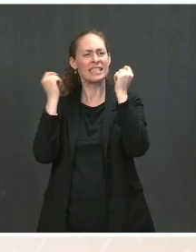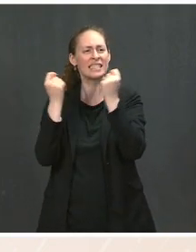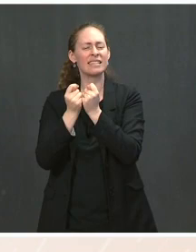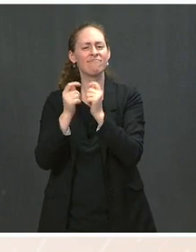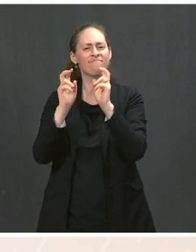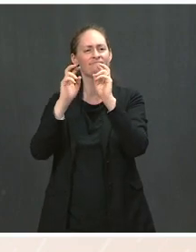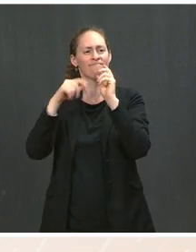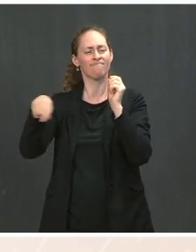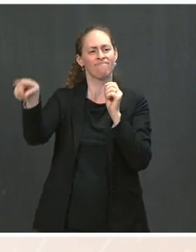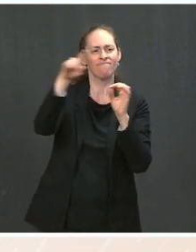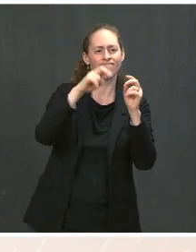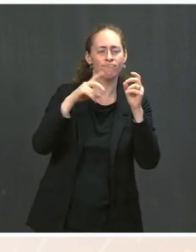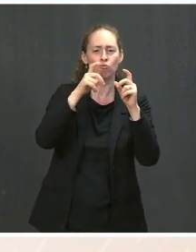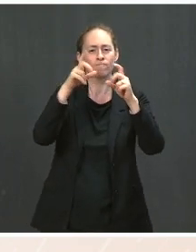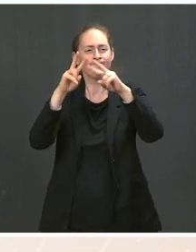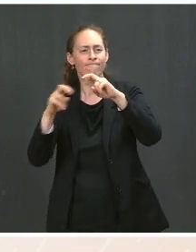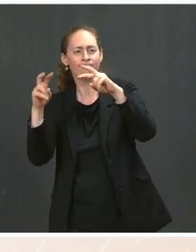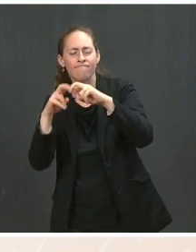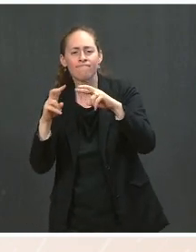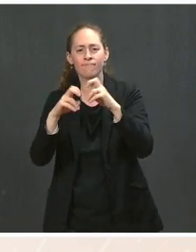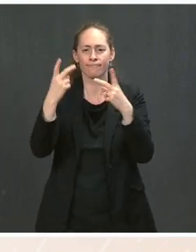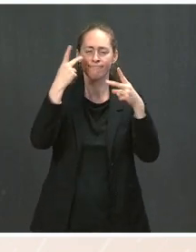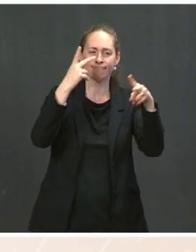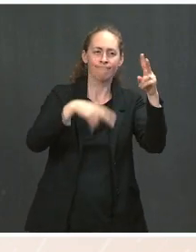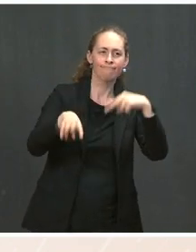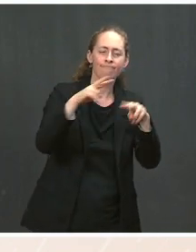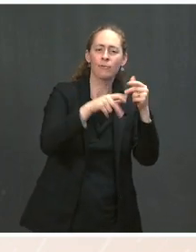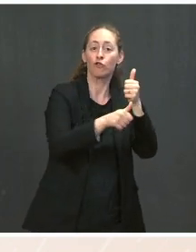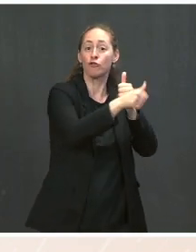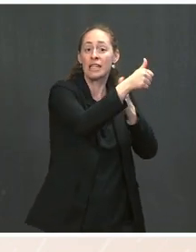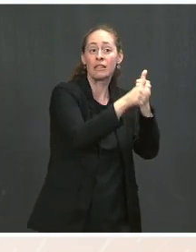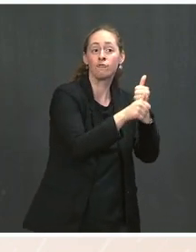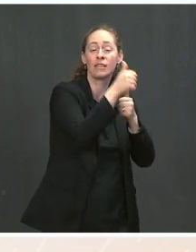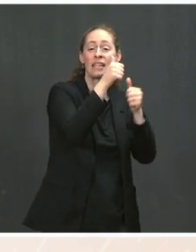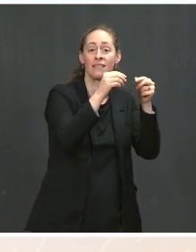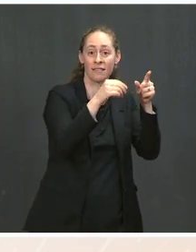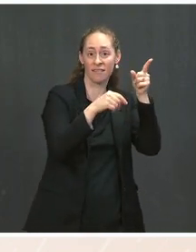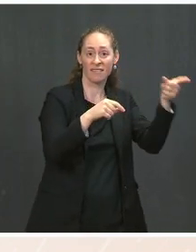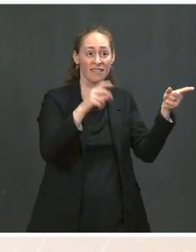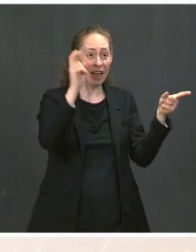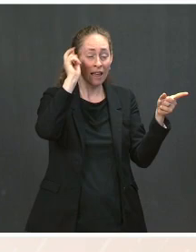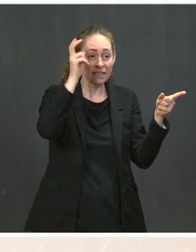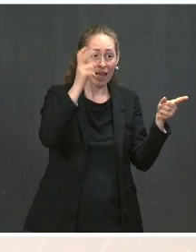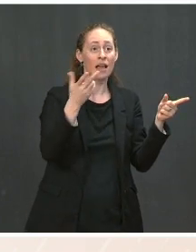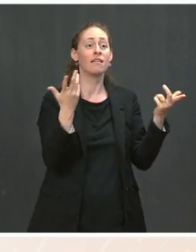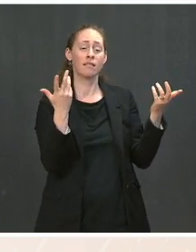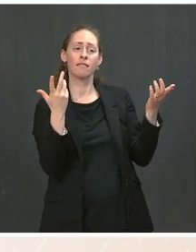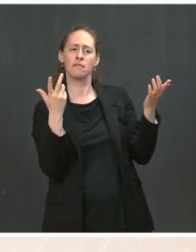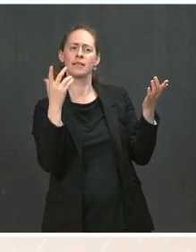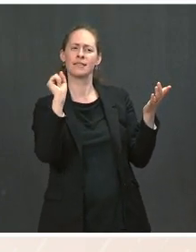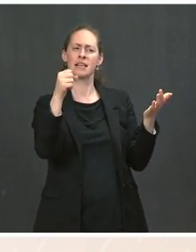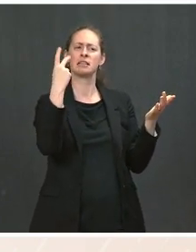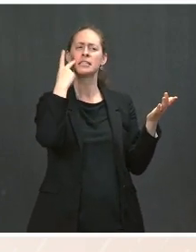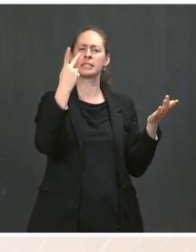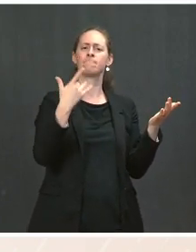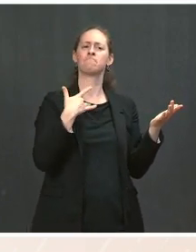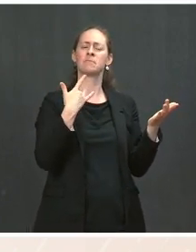emanating from Afghanistan can be -- from Afghanistan can be kept to a level that can be addressed without per- -- that persistent footprint.